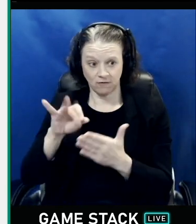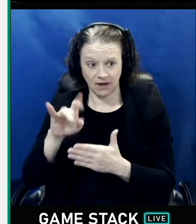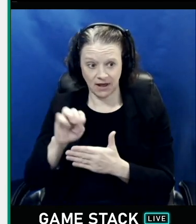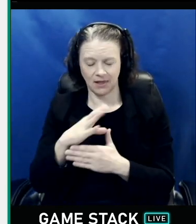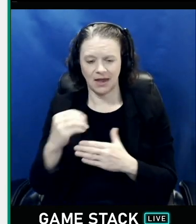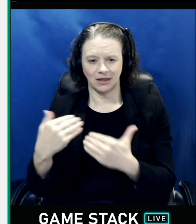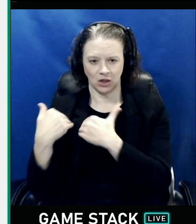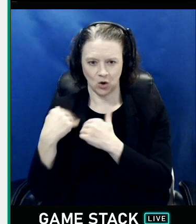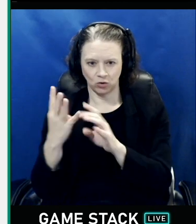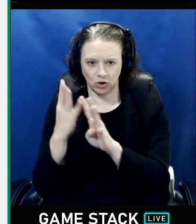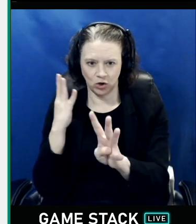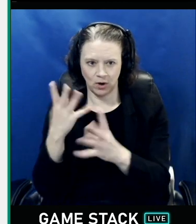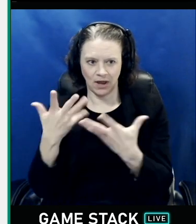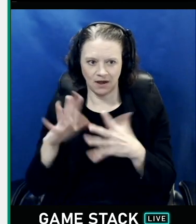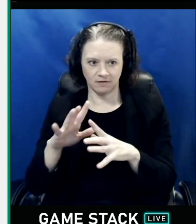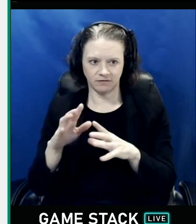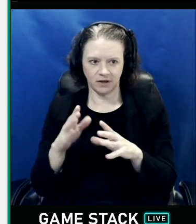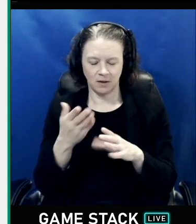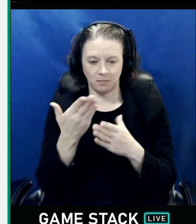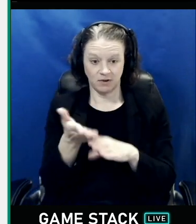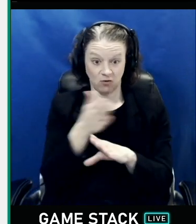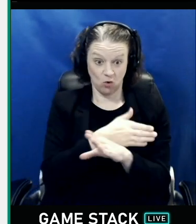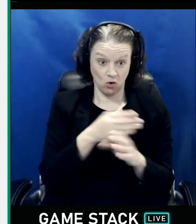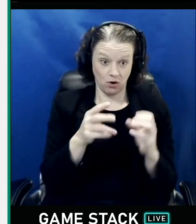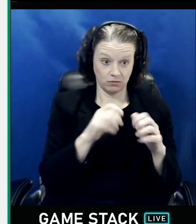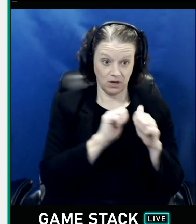to Watermarked. These changes improved SMT fairness.